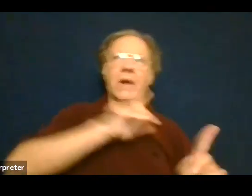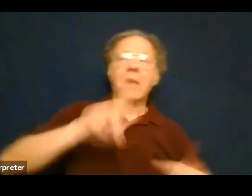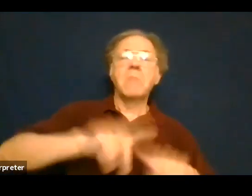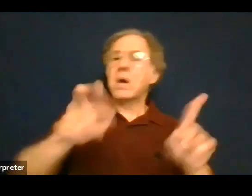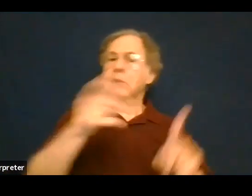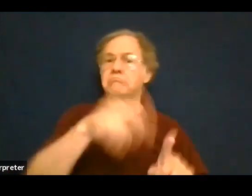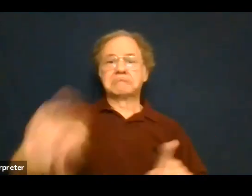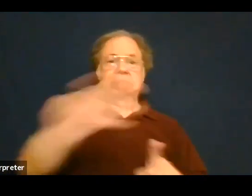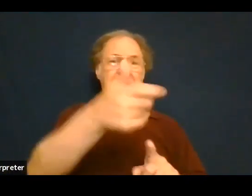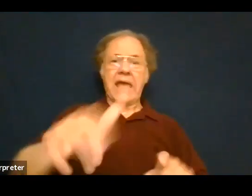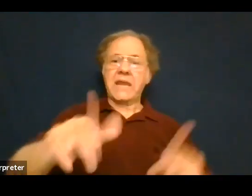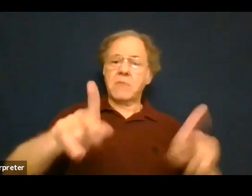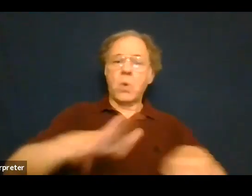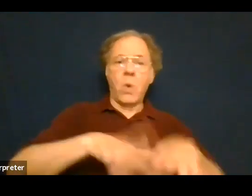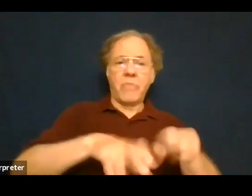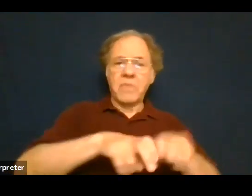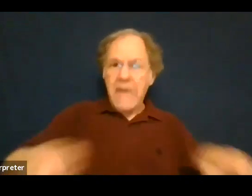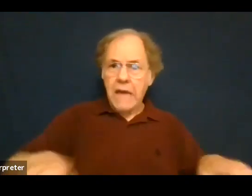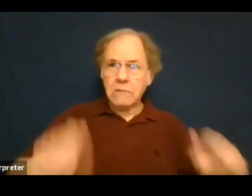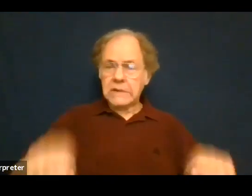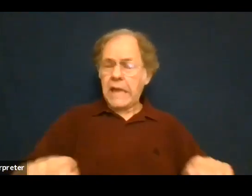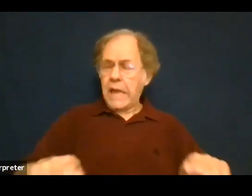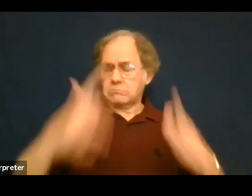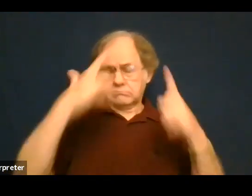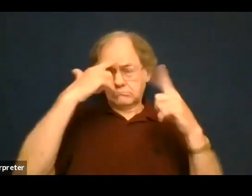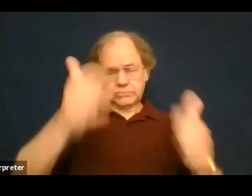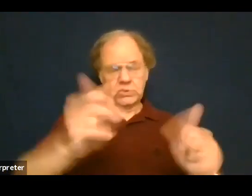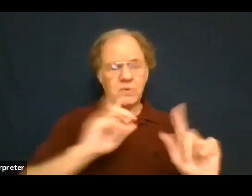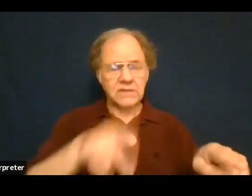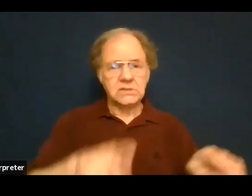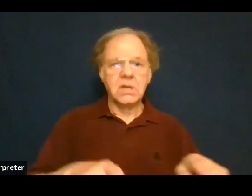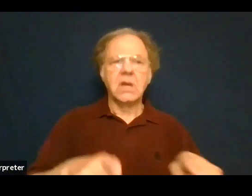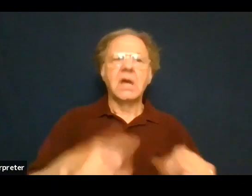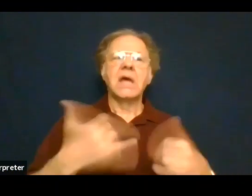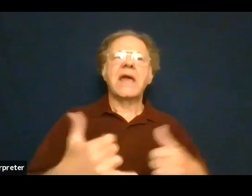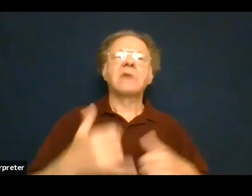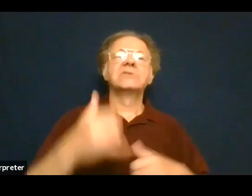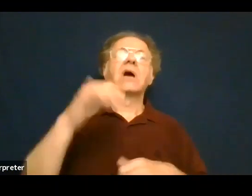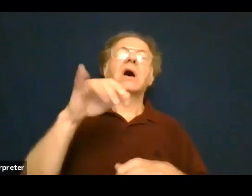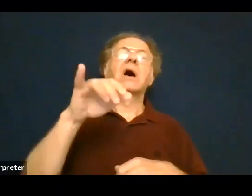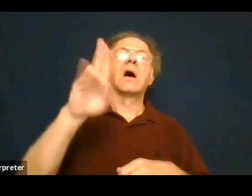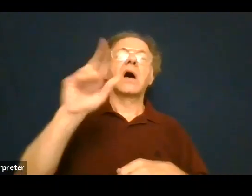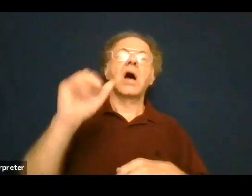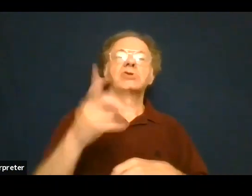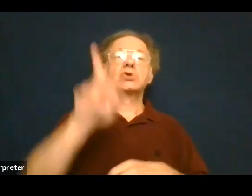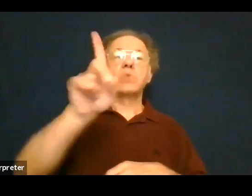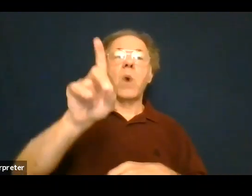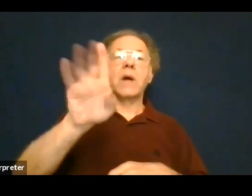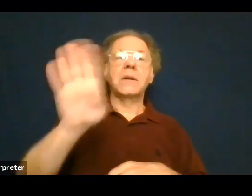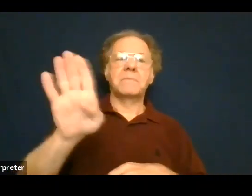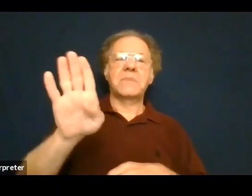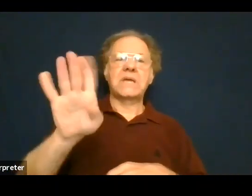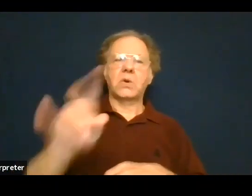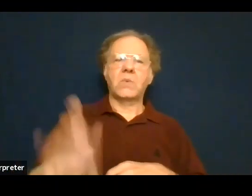that would be great. So we're going to start with an Usher 1B question. The question is, how is one able to determine